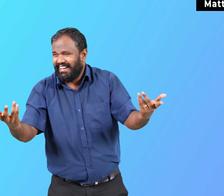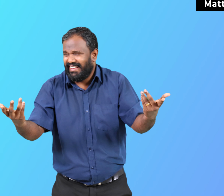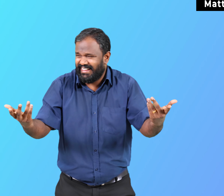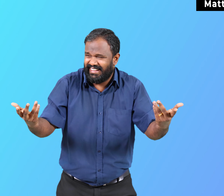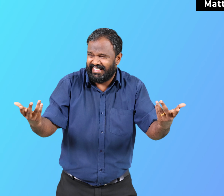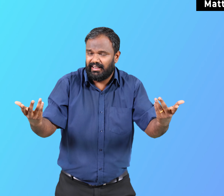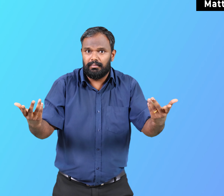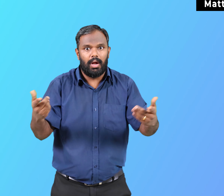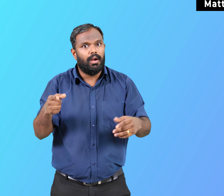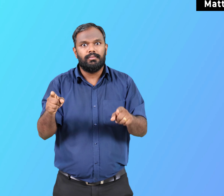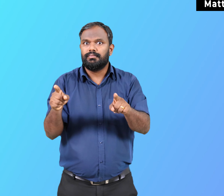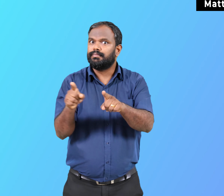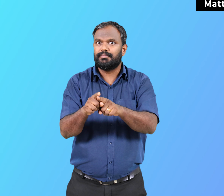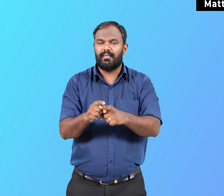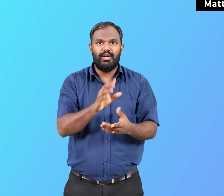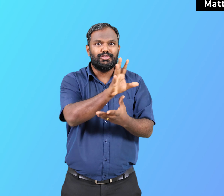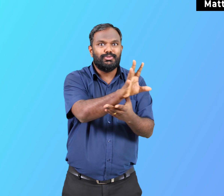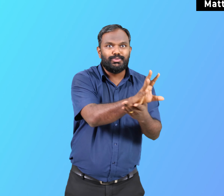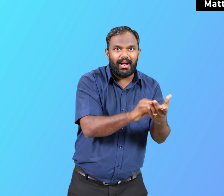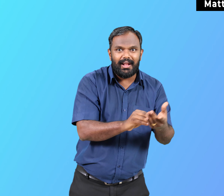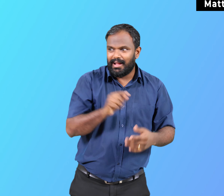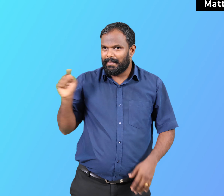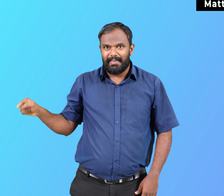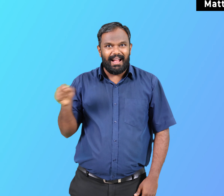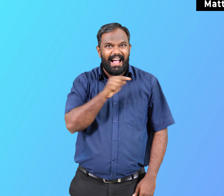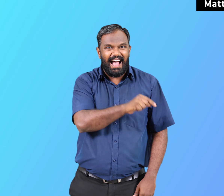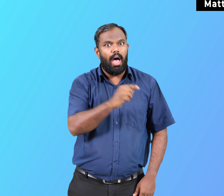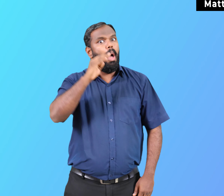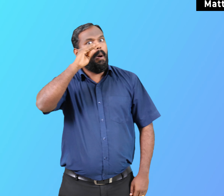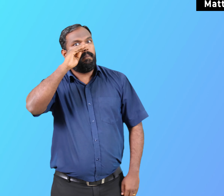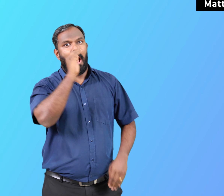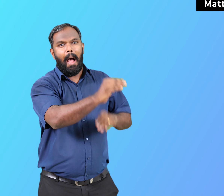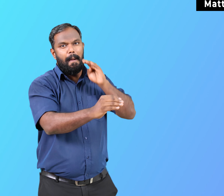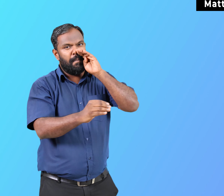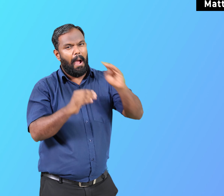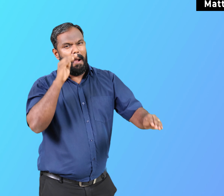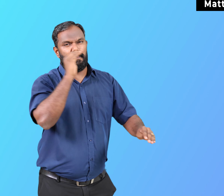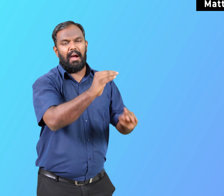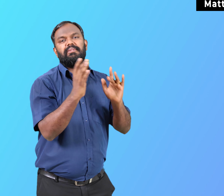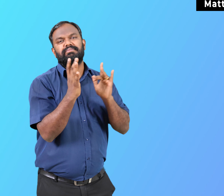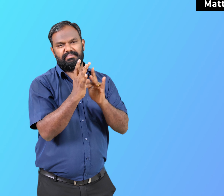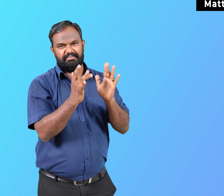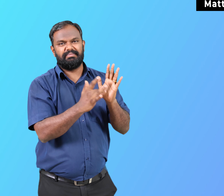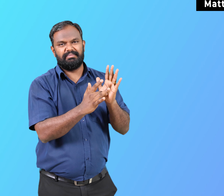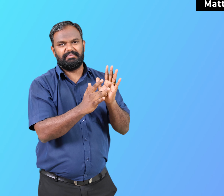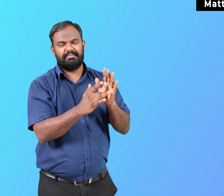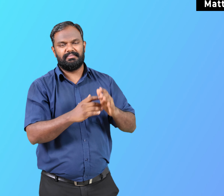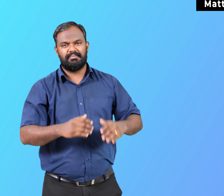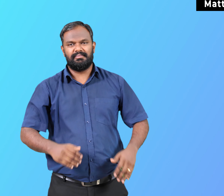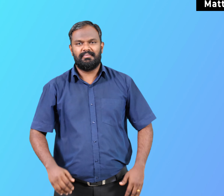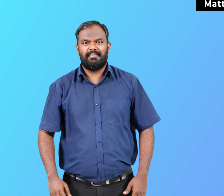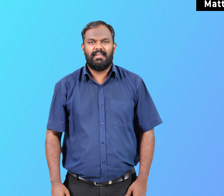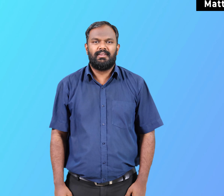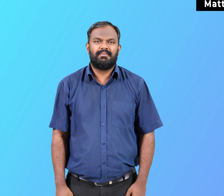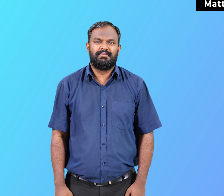And in the same way, the criminals on the crosses beside Jesus also insulted him.